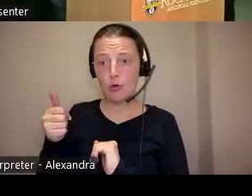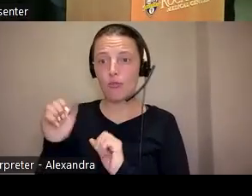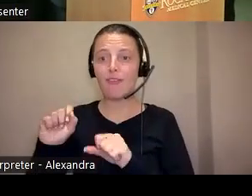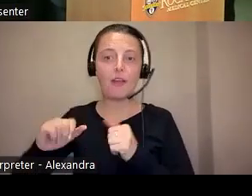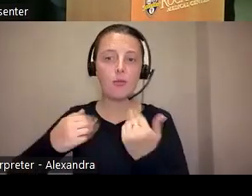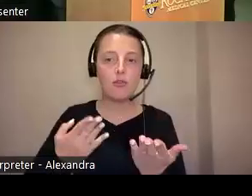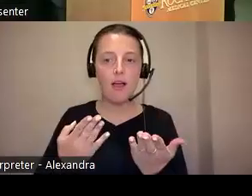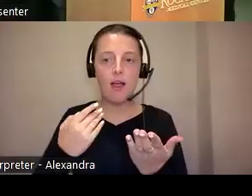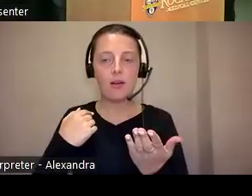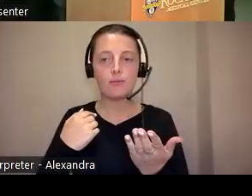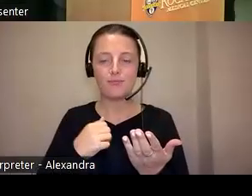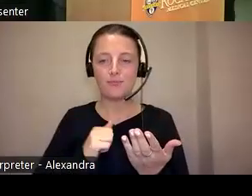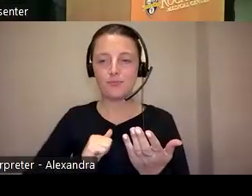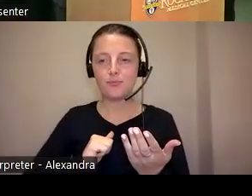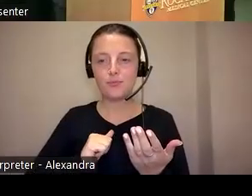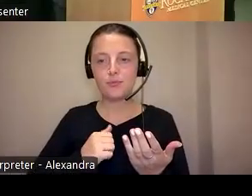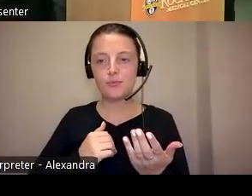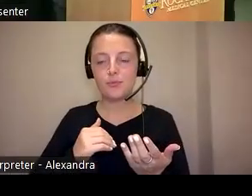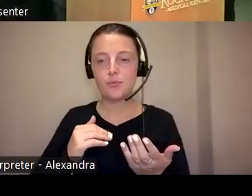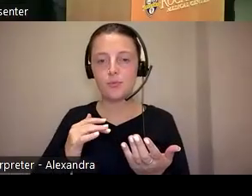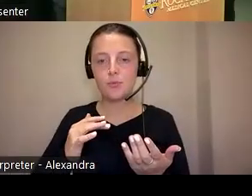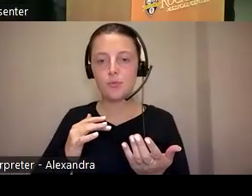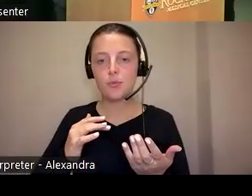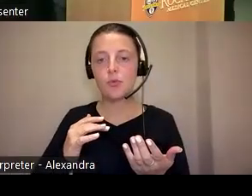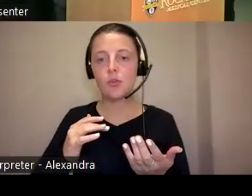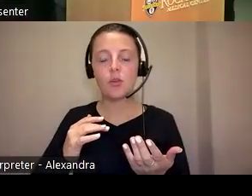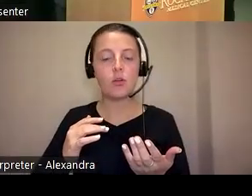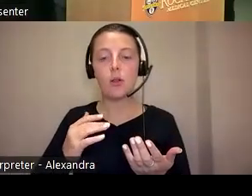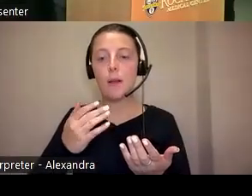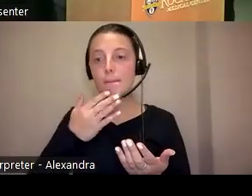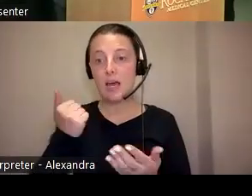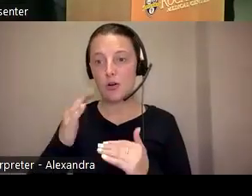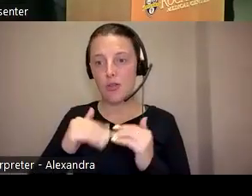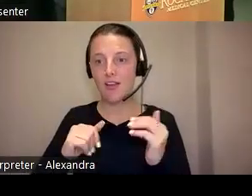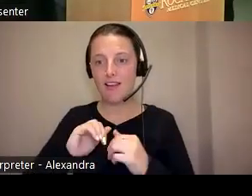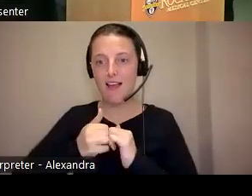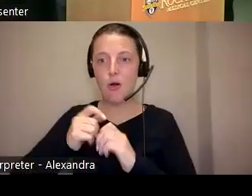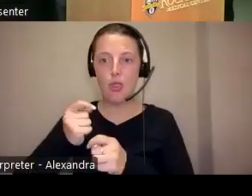excuse me, um better than how a therapist could help them. That was my first introduction to the